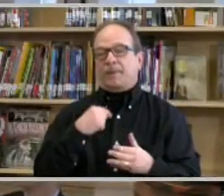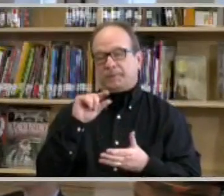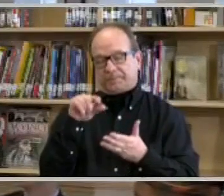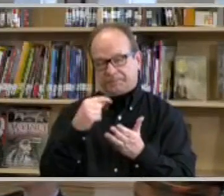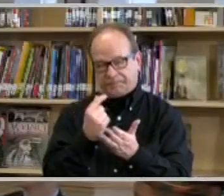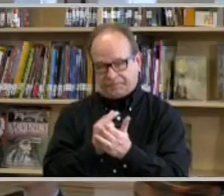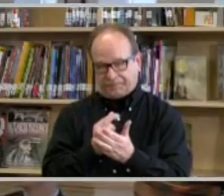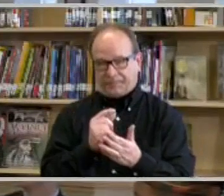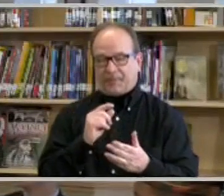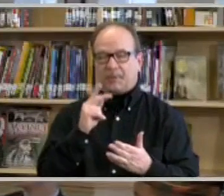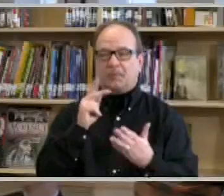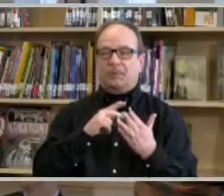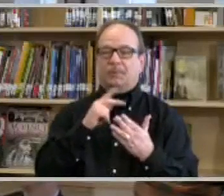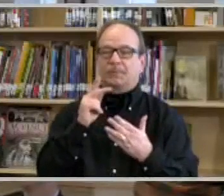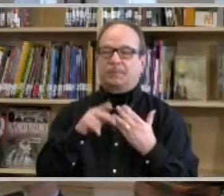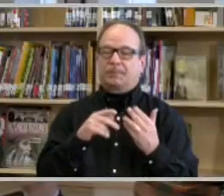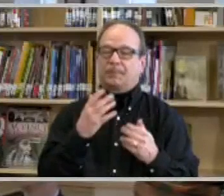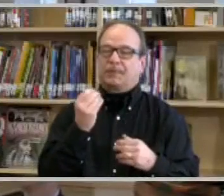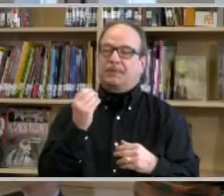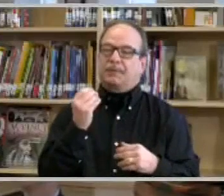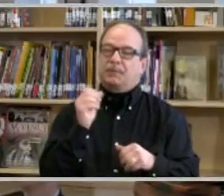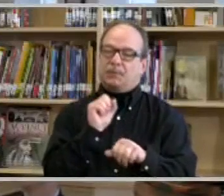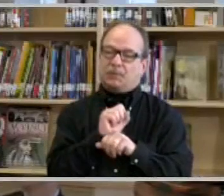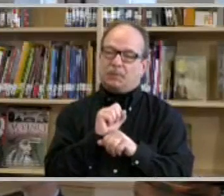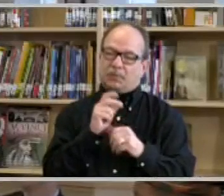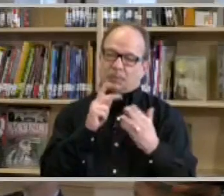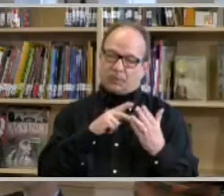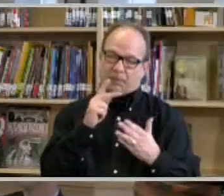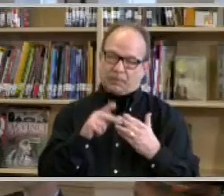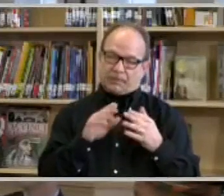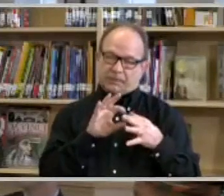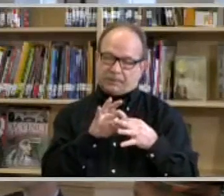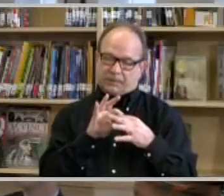AROUND. I GRADUATED FROM PROJECT ENVIRONMENT AND CURRENTLY WORK